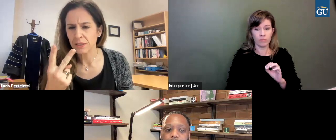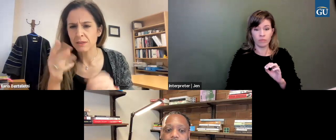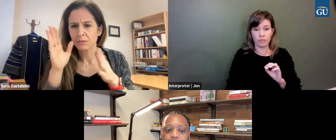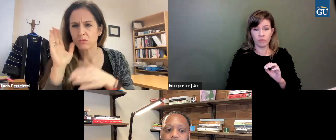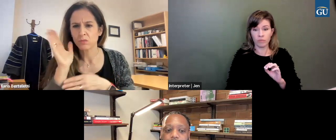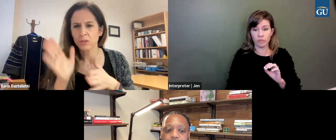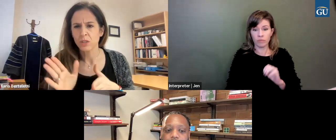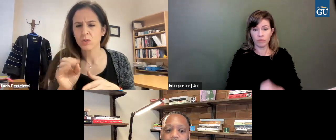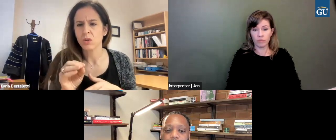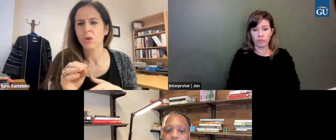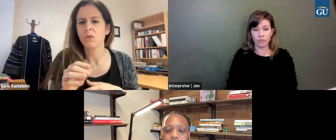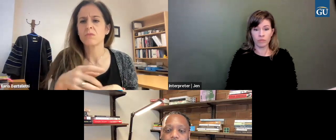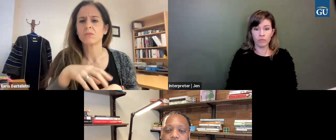Okay. So some people are saying the spotlighting is not